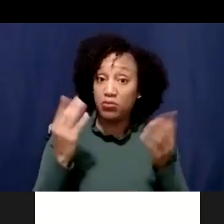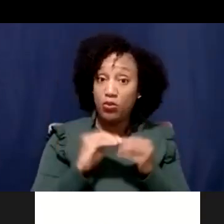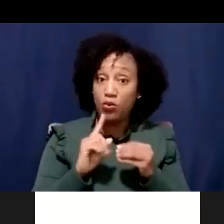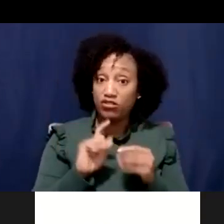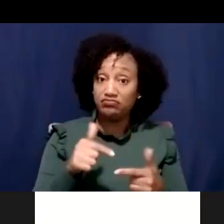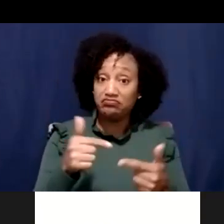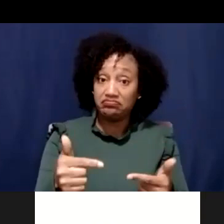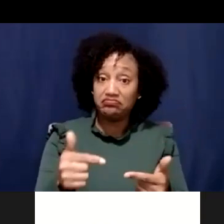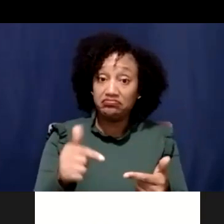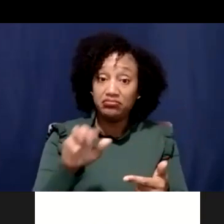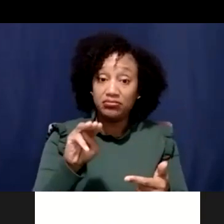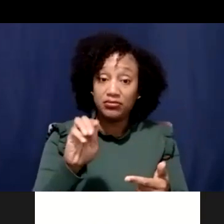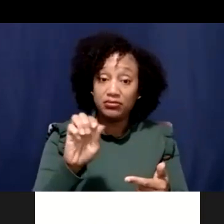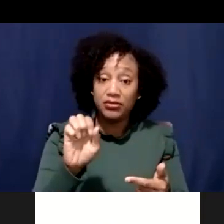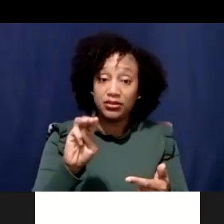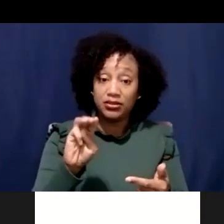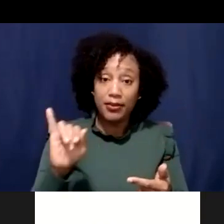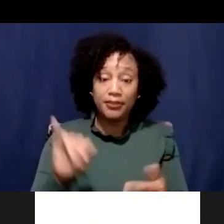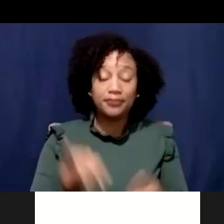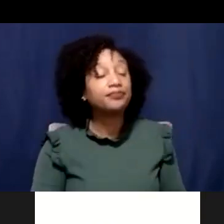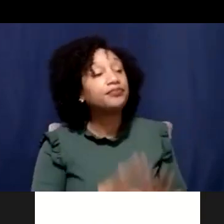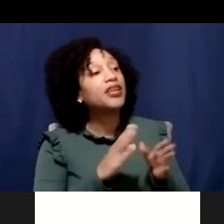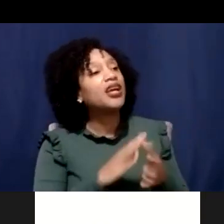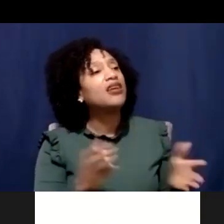All right, folks, let's take a brief break right now.